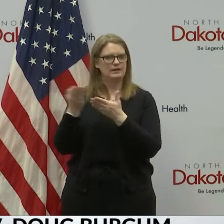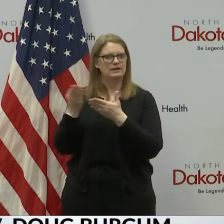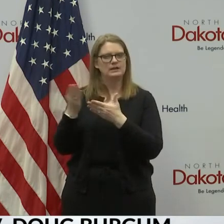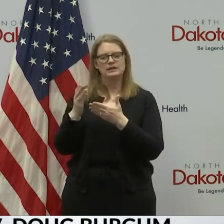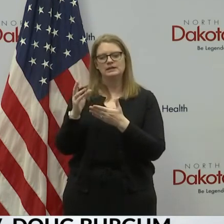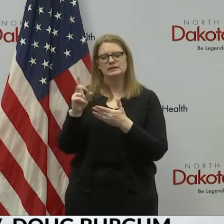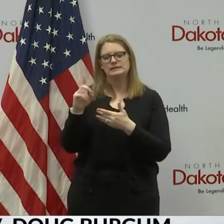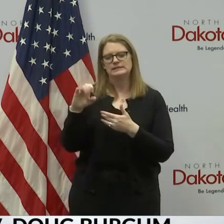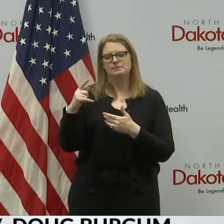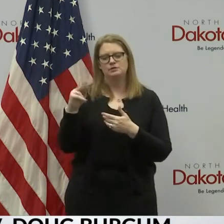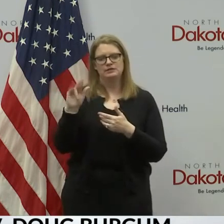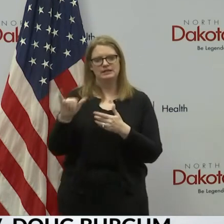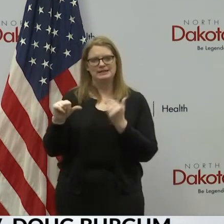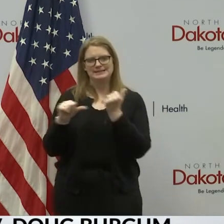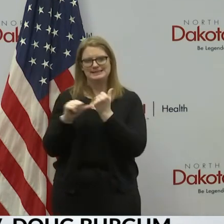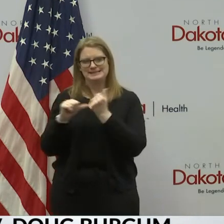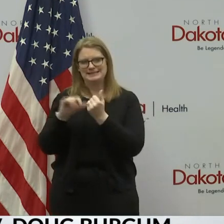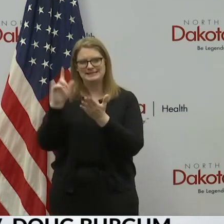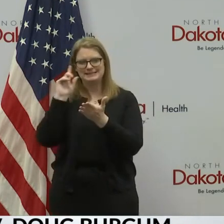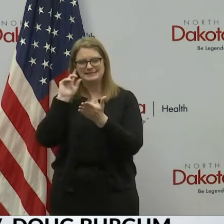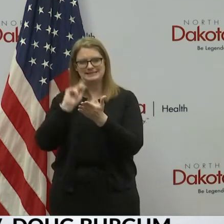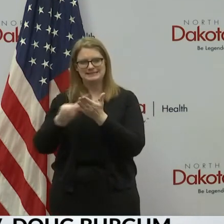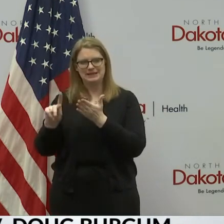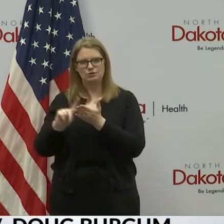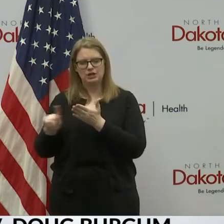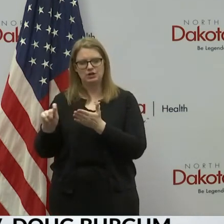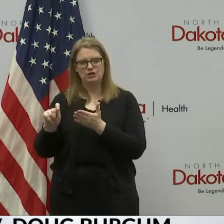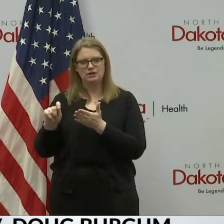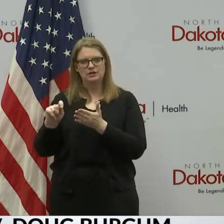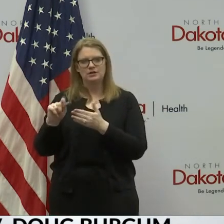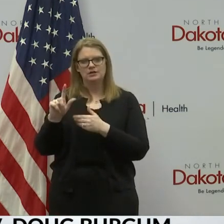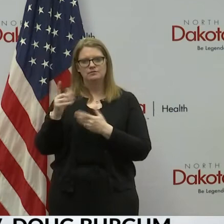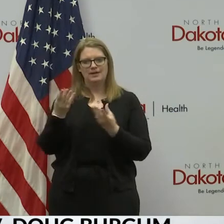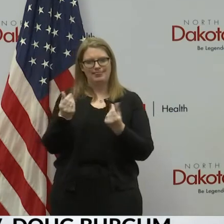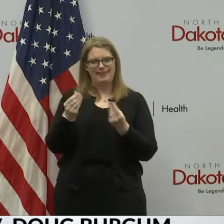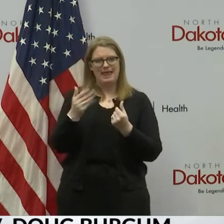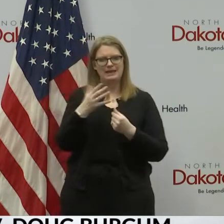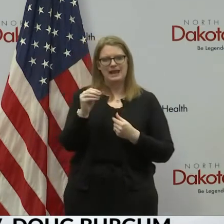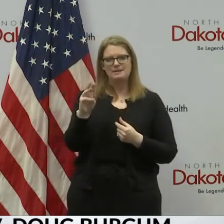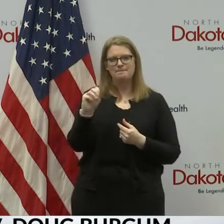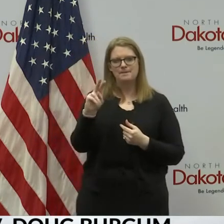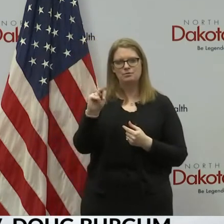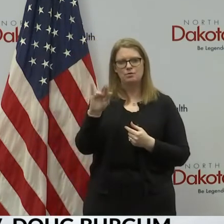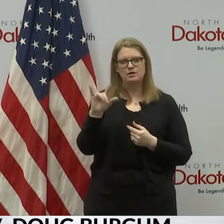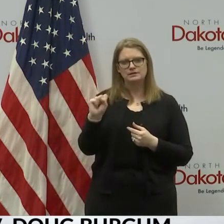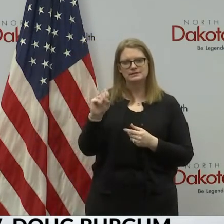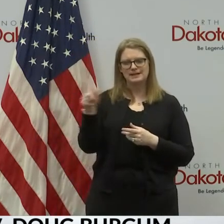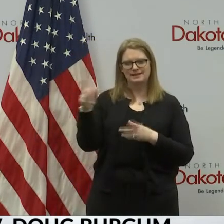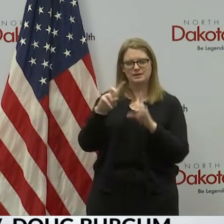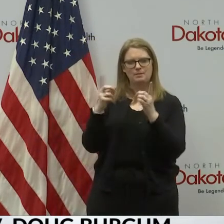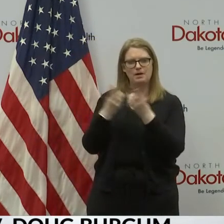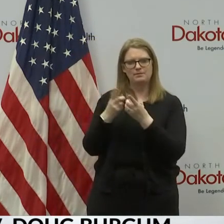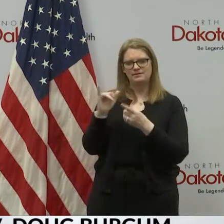TO THE LEADERSHIP POSITION HERE. SHE HAS BEEN MOST RECENTLY SERVING AS THE DEPUTY ASSISTANT